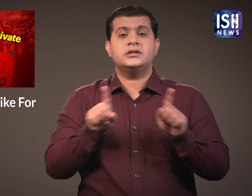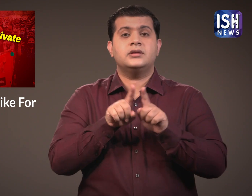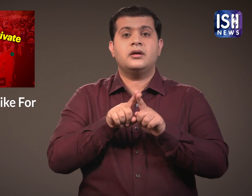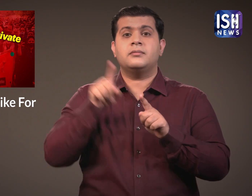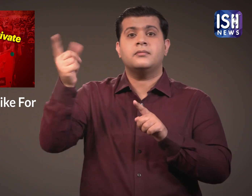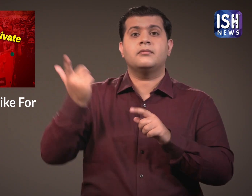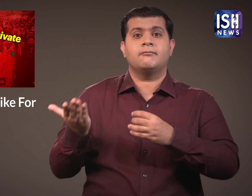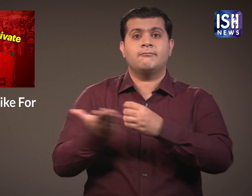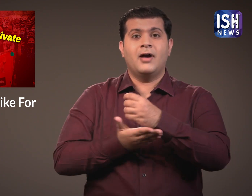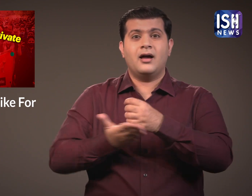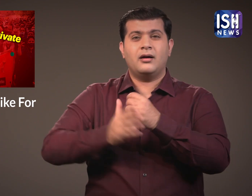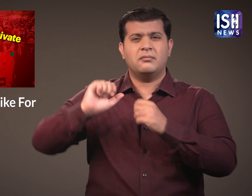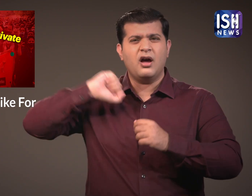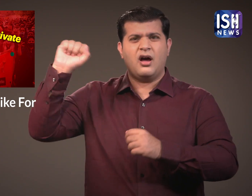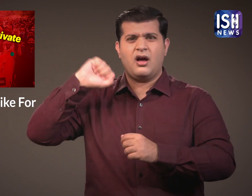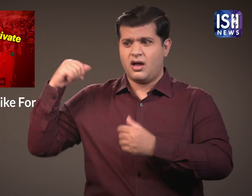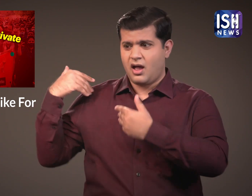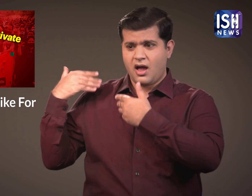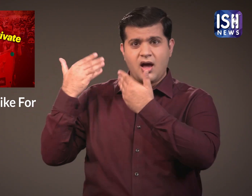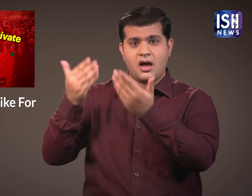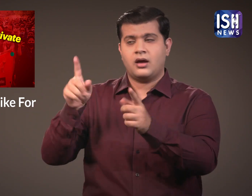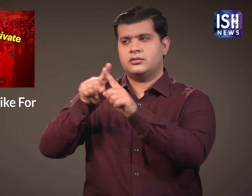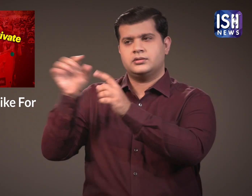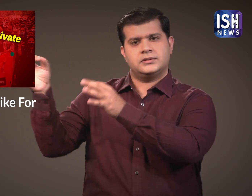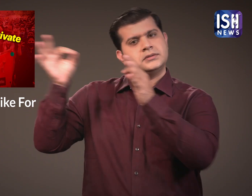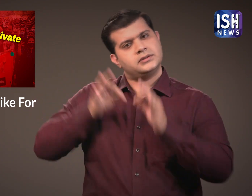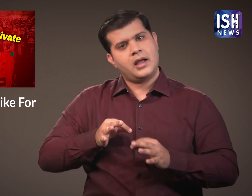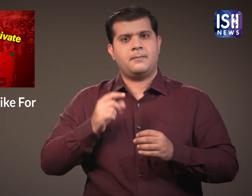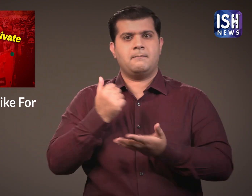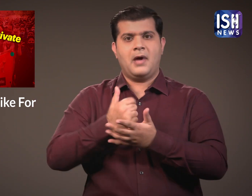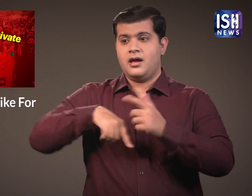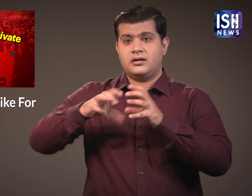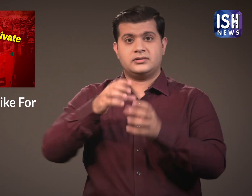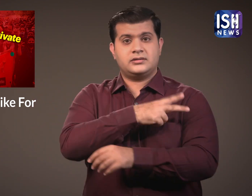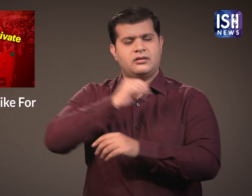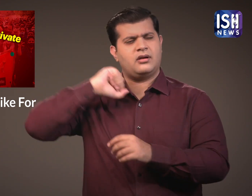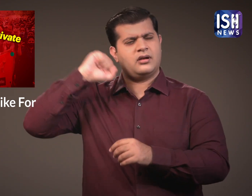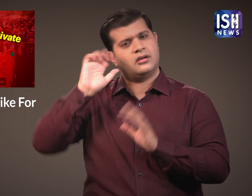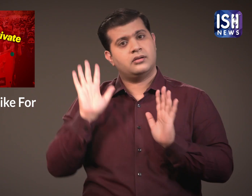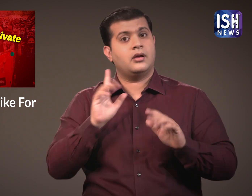They will continue protesting like the farmers.